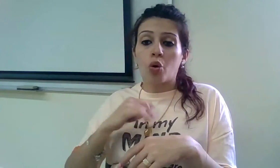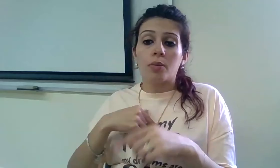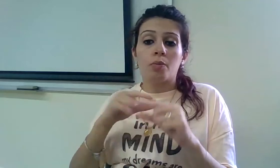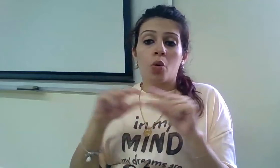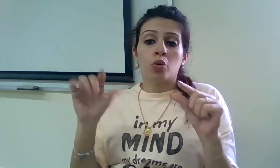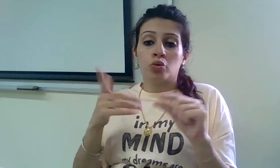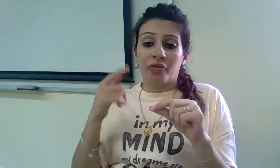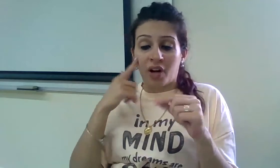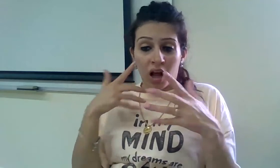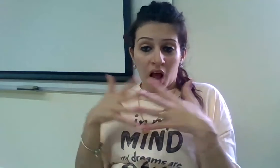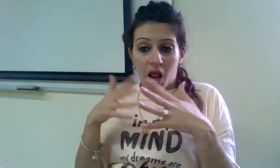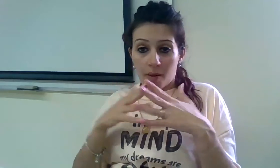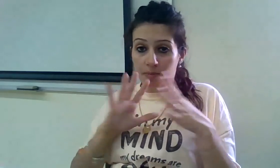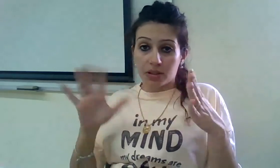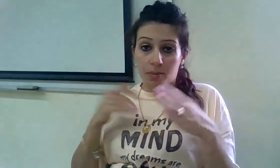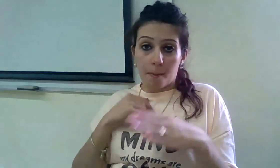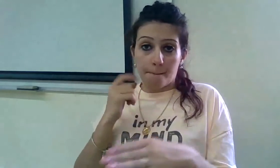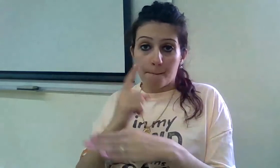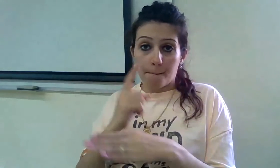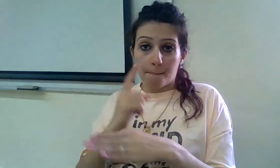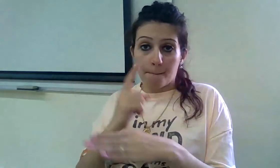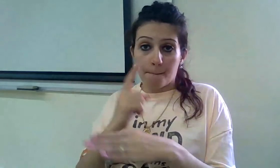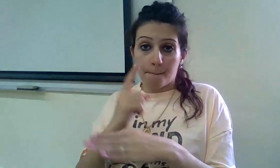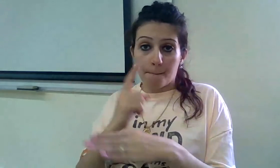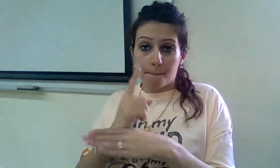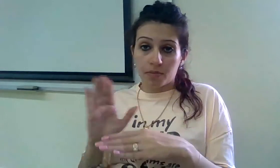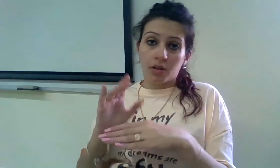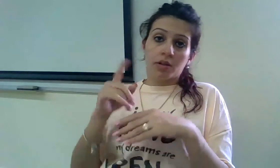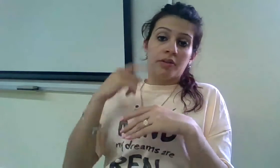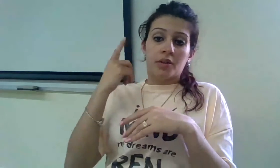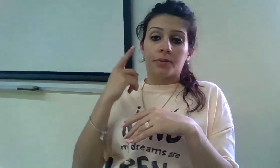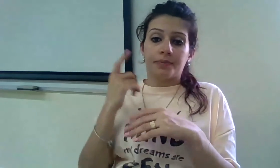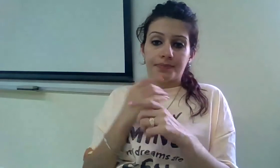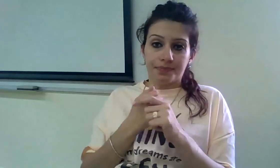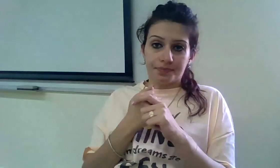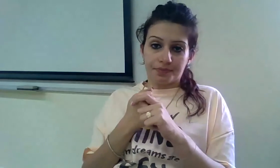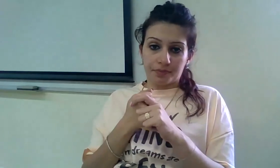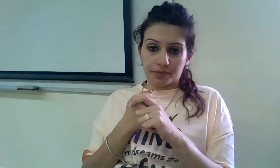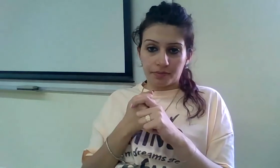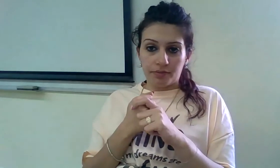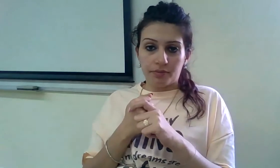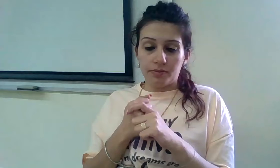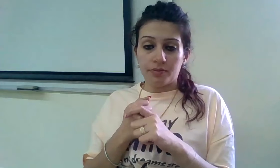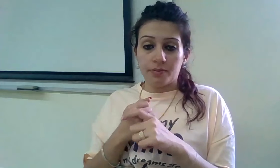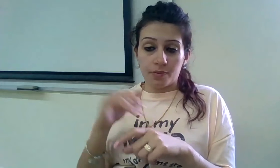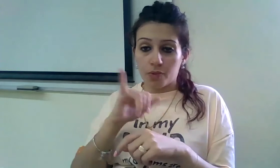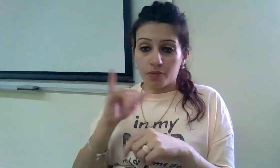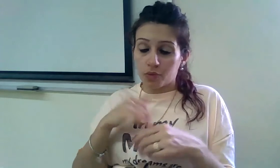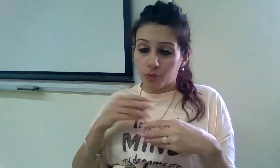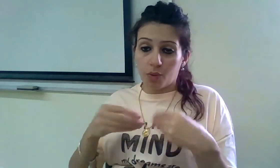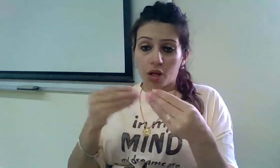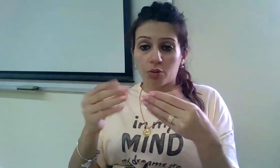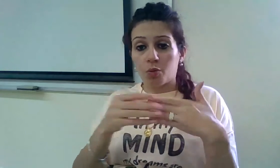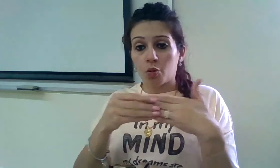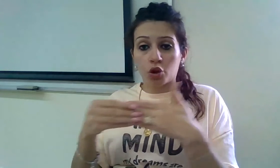Thank you Ya-Ling. David, Serien, is there anything else? Eszter would like also to answer.